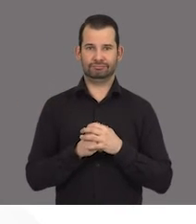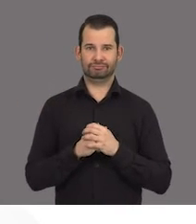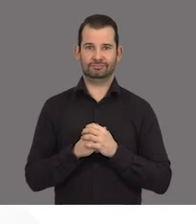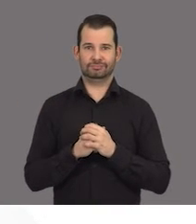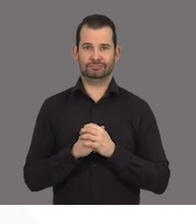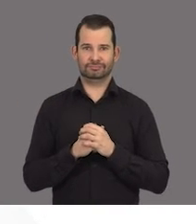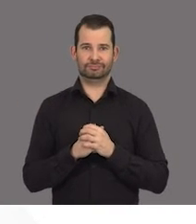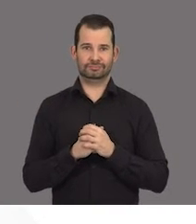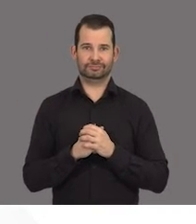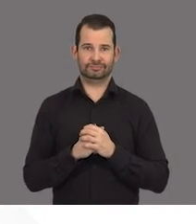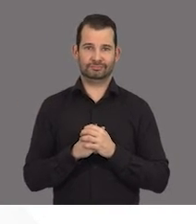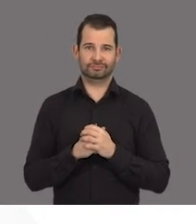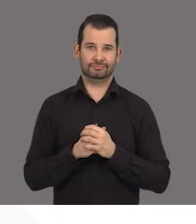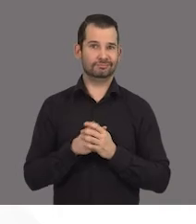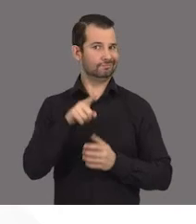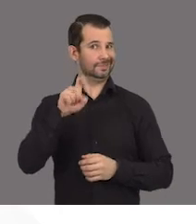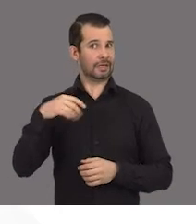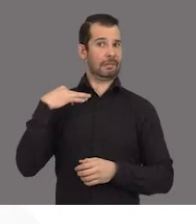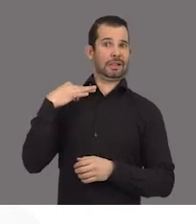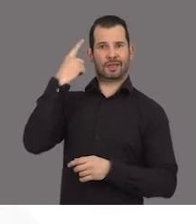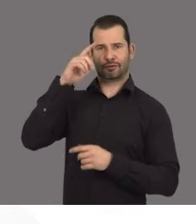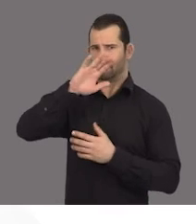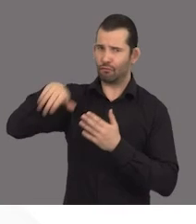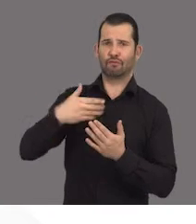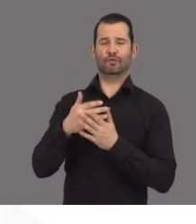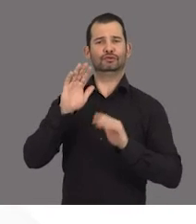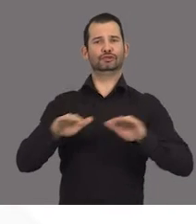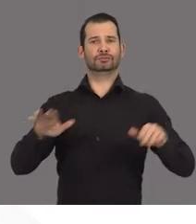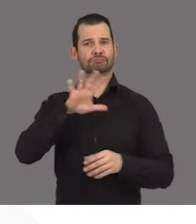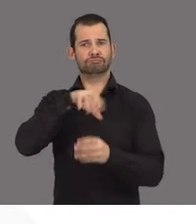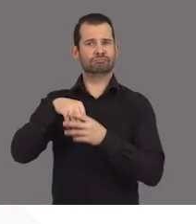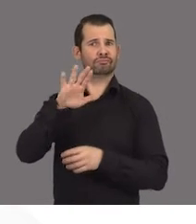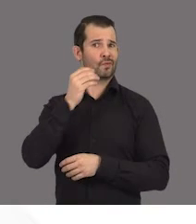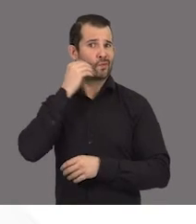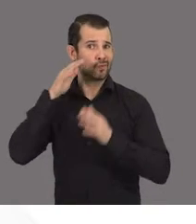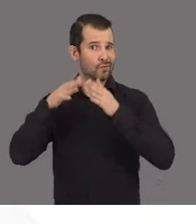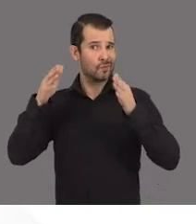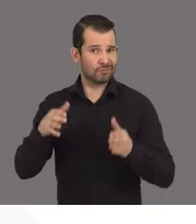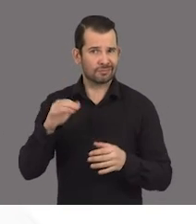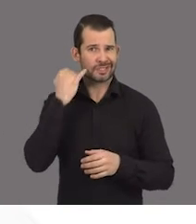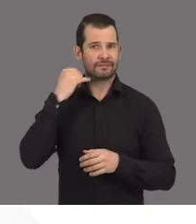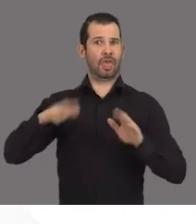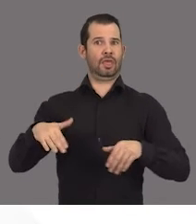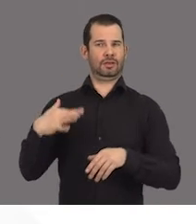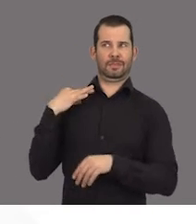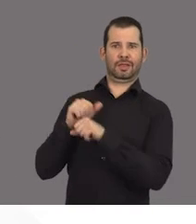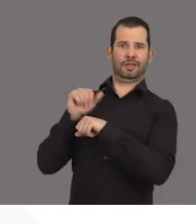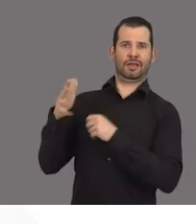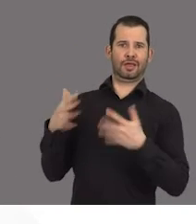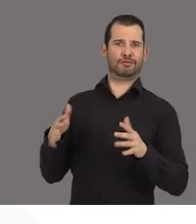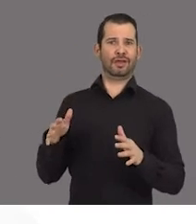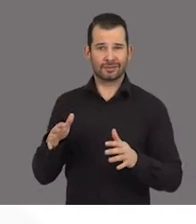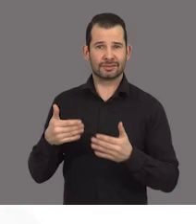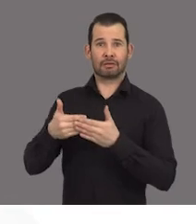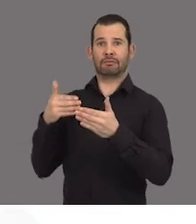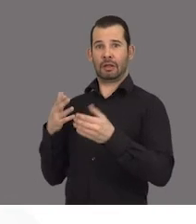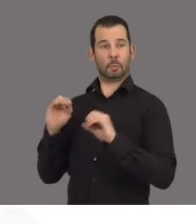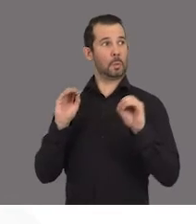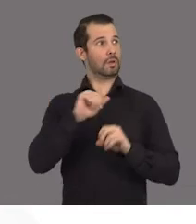You need to apply for all children in your household if you have not already applied previously and nobody is receiving it for them.